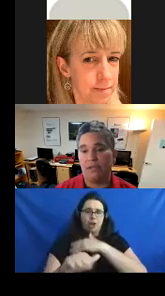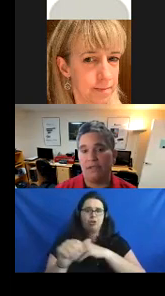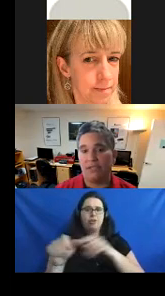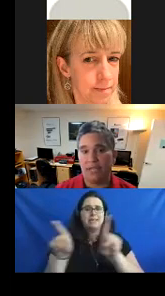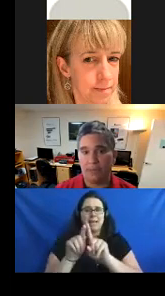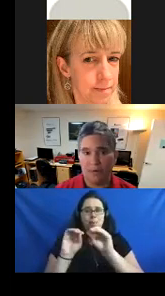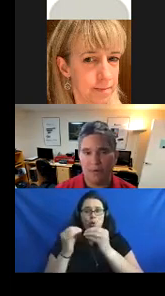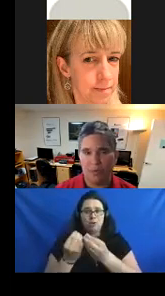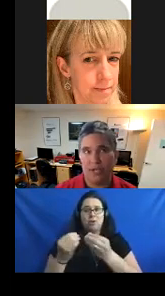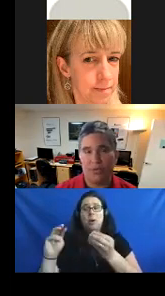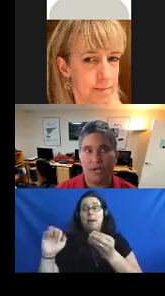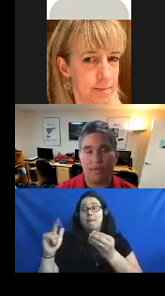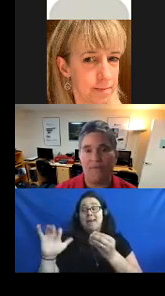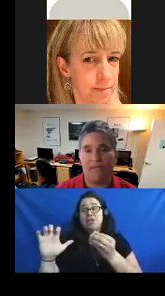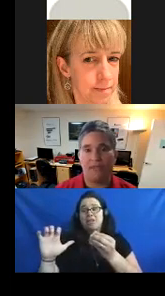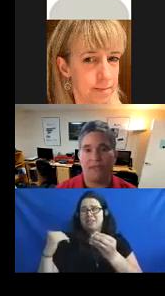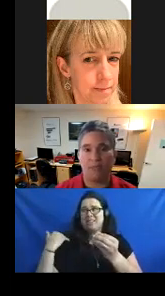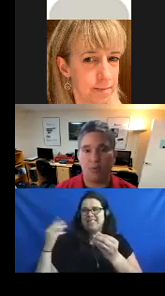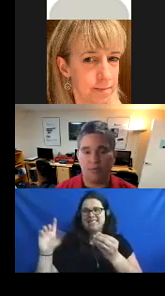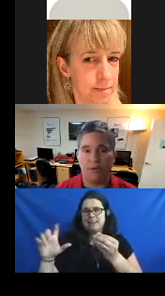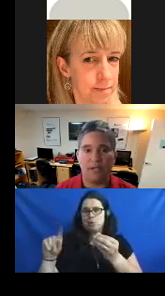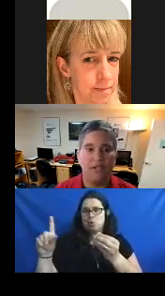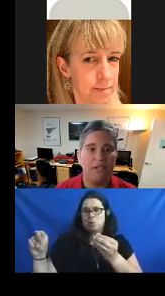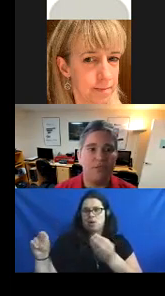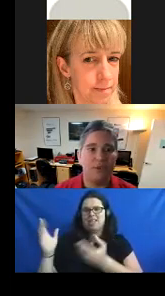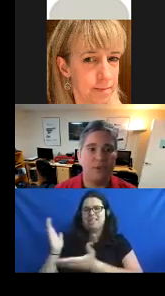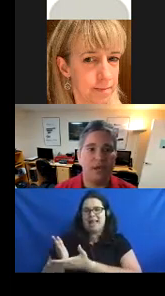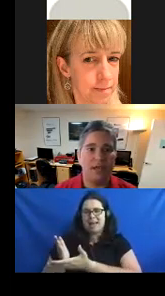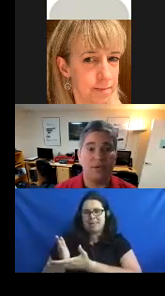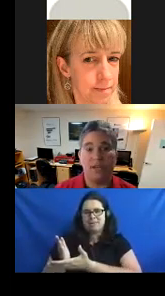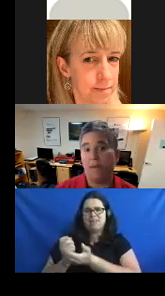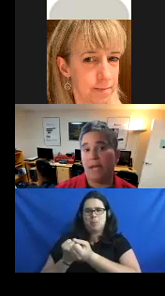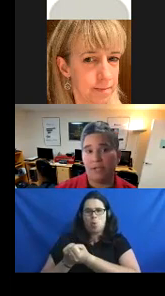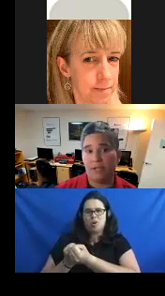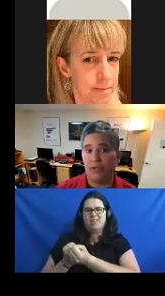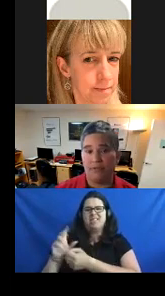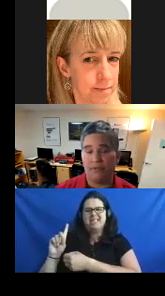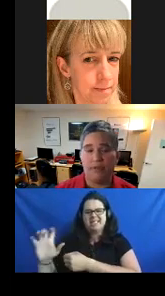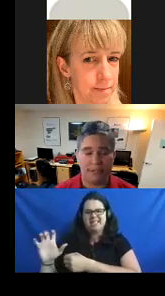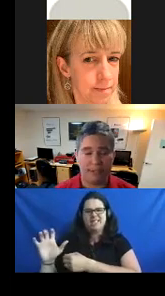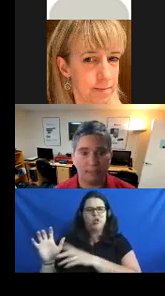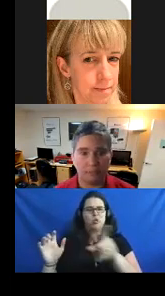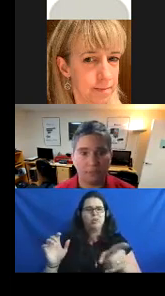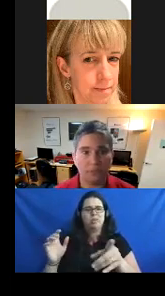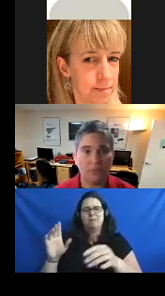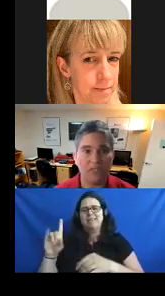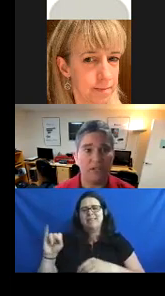IN DECEMBER OF 2020. I DON'T HAVE MAGIC INCLUDED FOR THAT REASON.